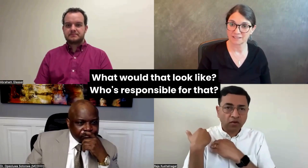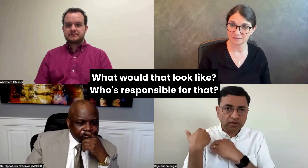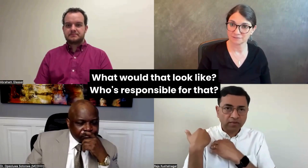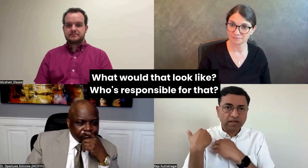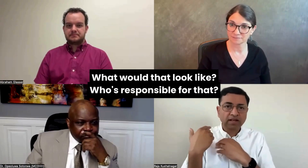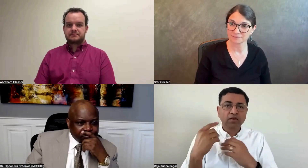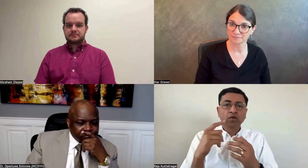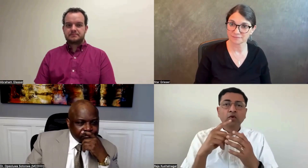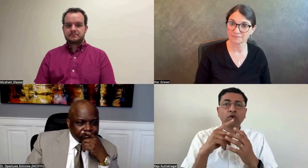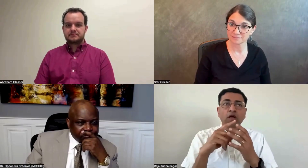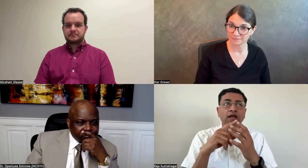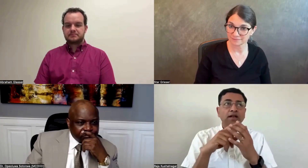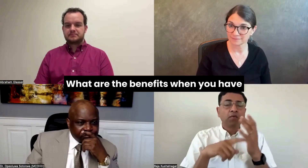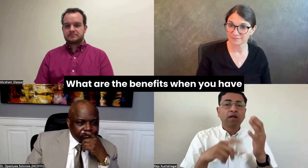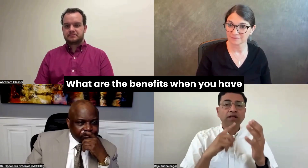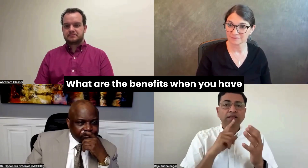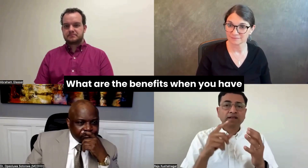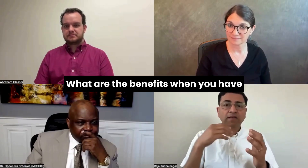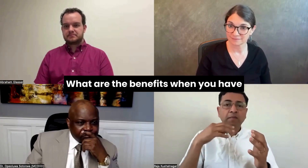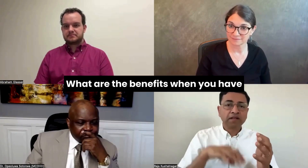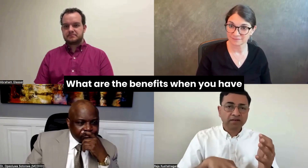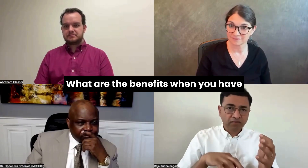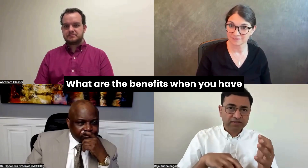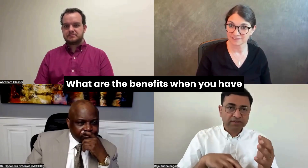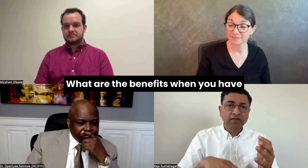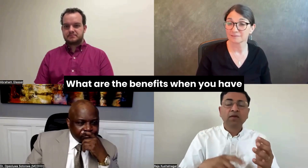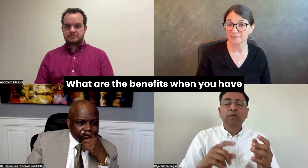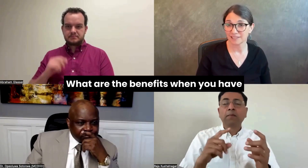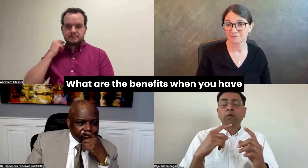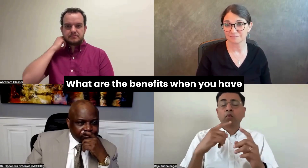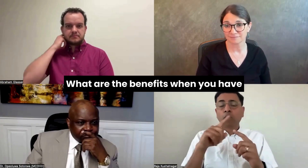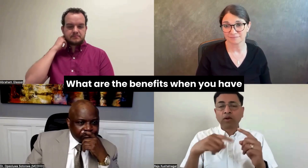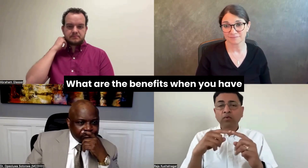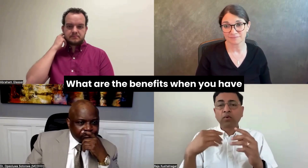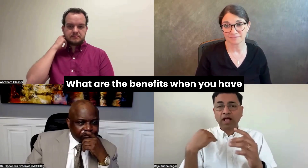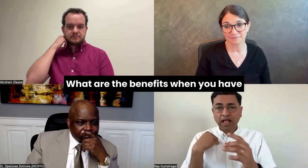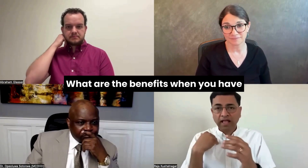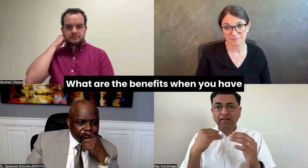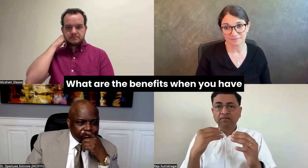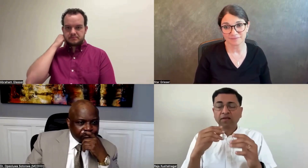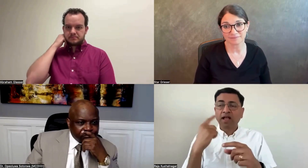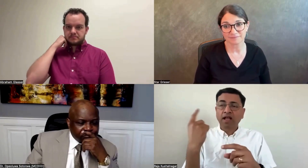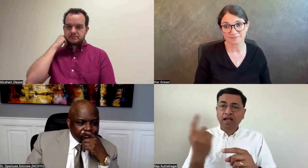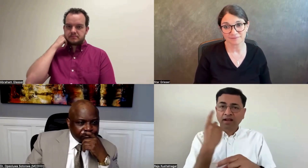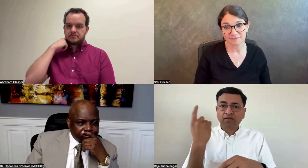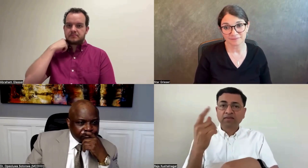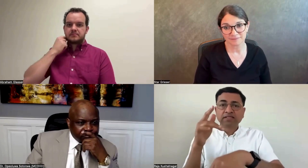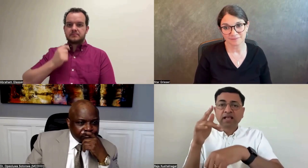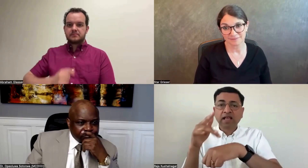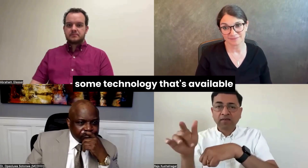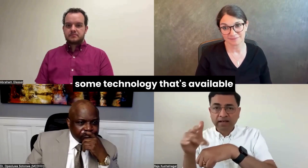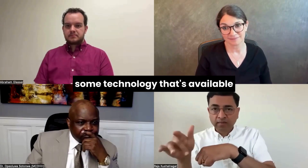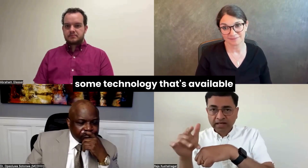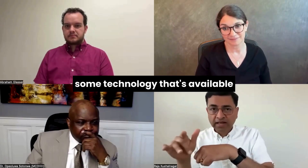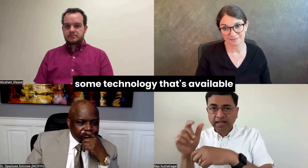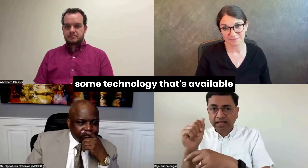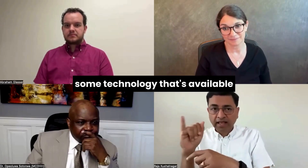What are the benefits when you have some technology that's available